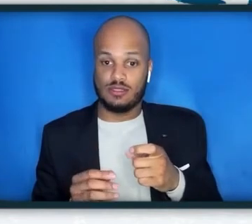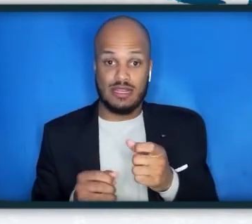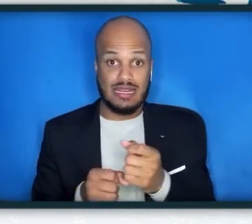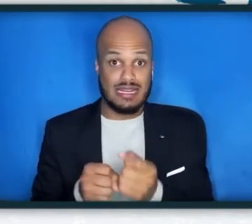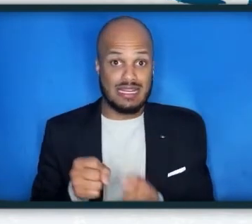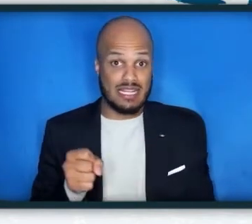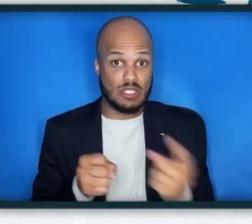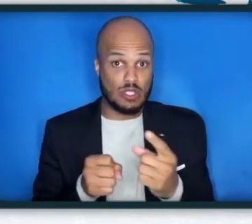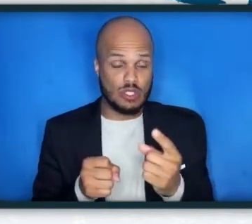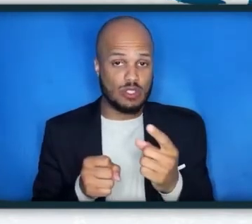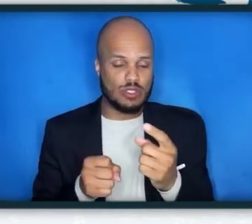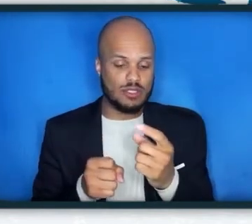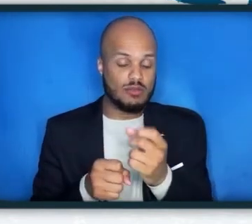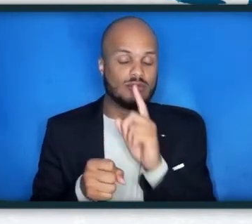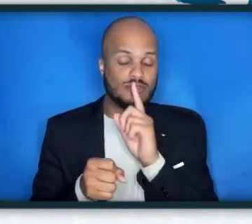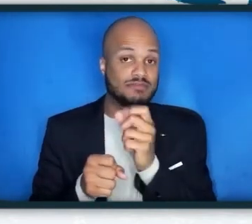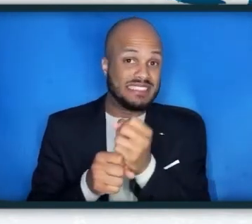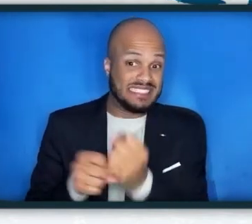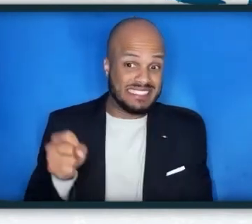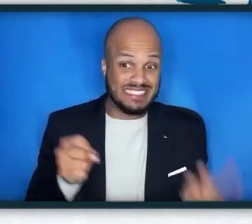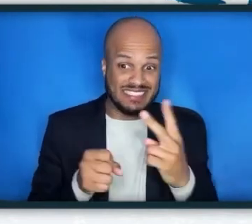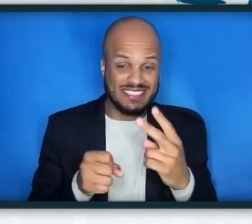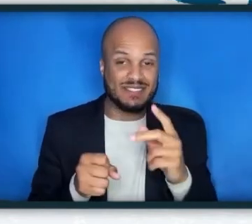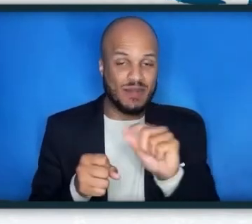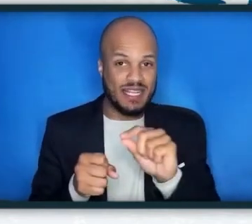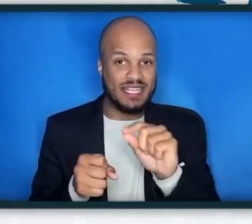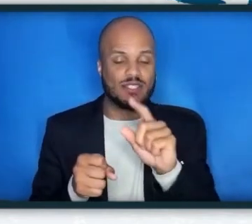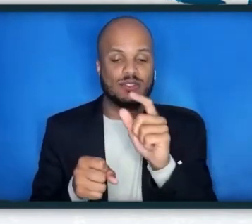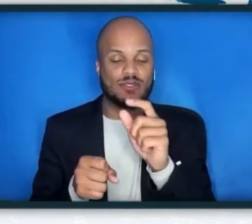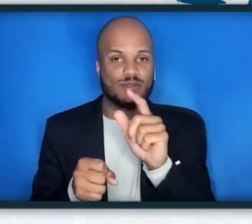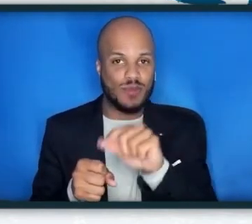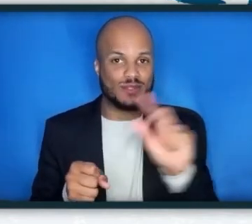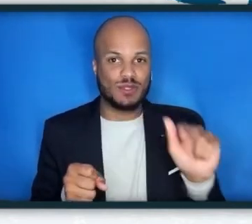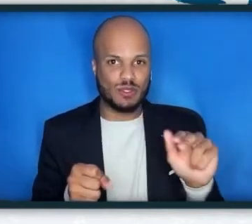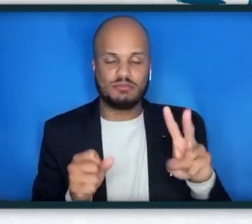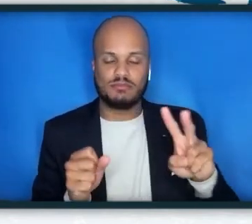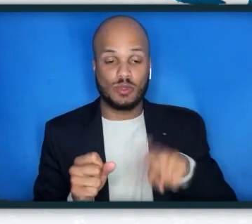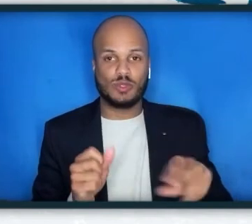In the meantime, beware of scammers pretending to be the IRS.